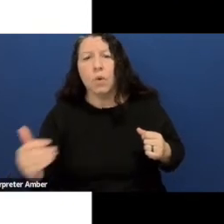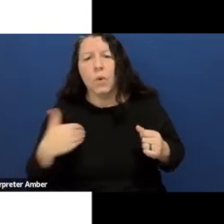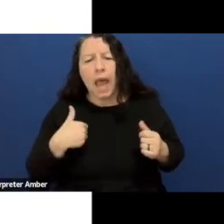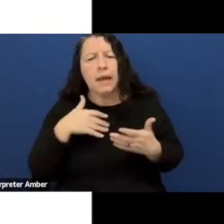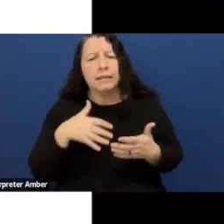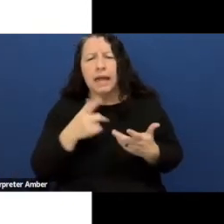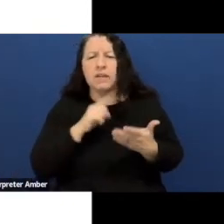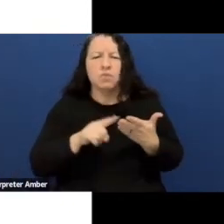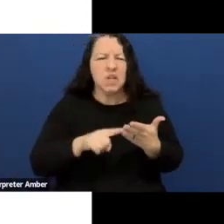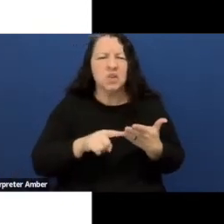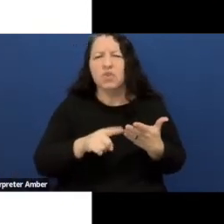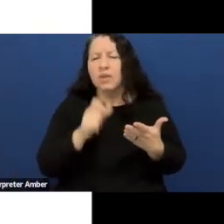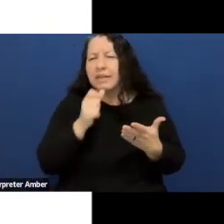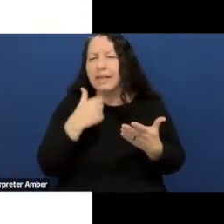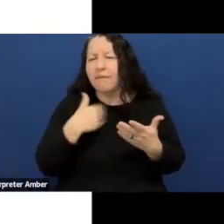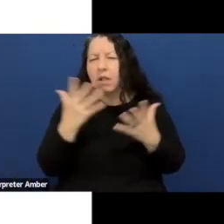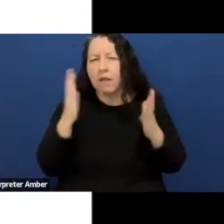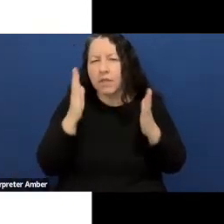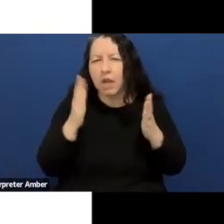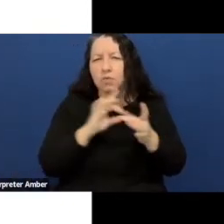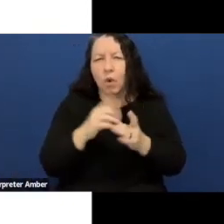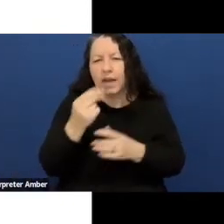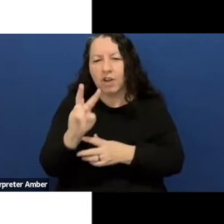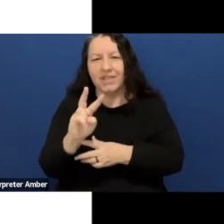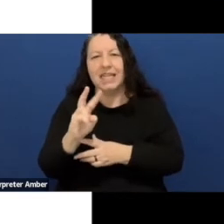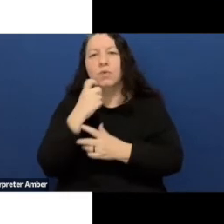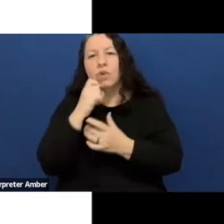I'm actually quite worried about this. So there was a study that didn't get a lot of